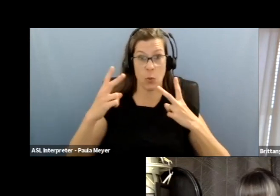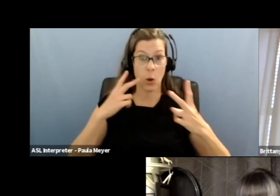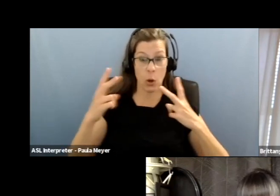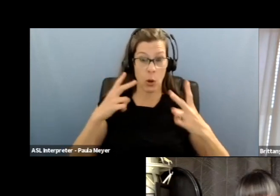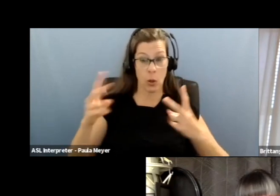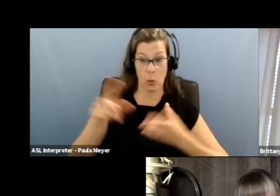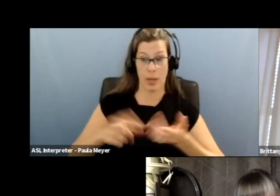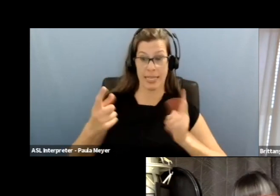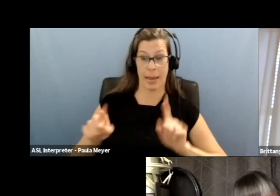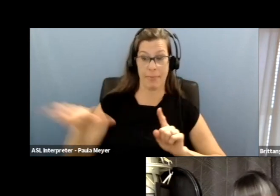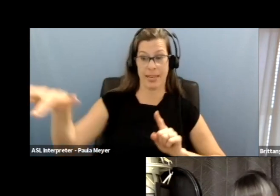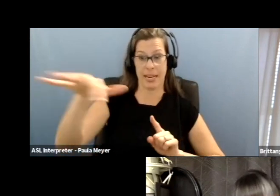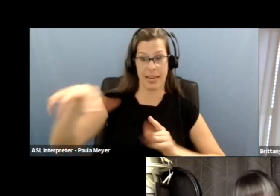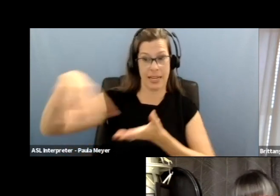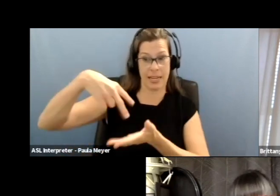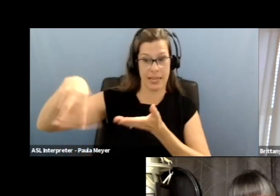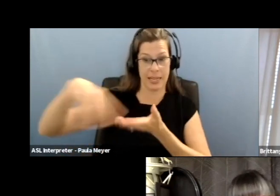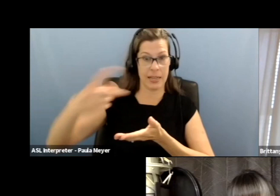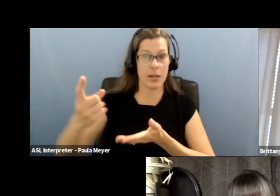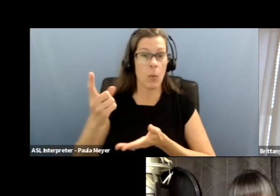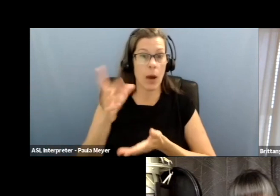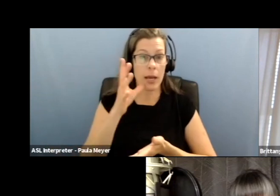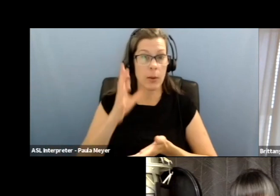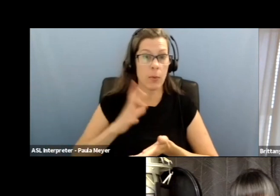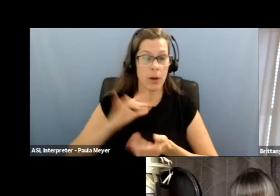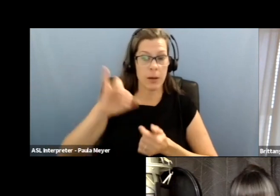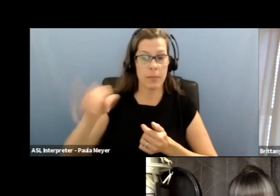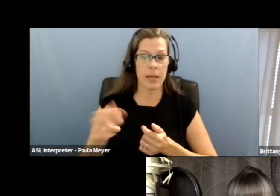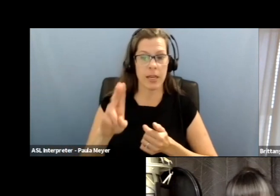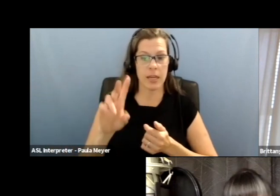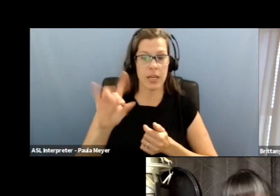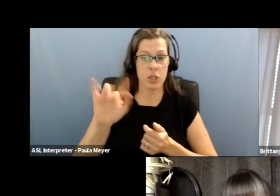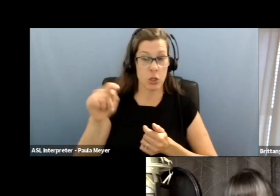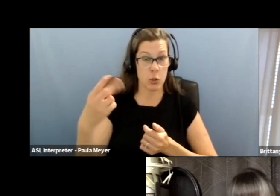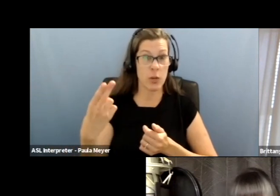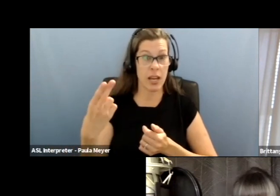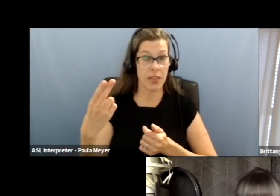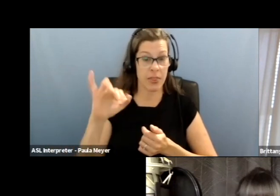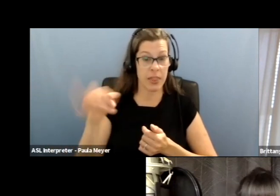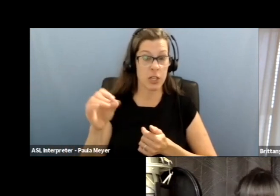I would suggest Judith Jones is an audio describer in New Zealand and she